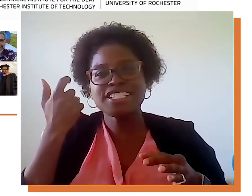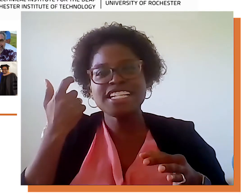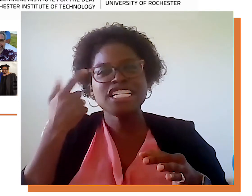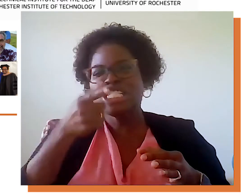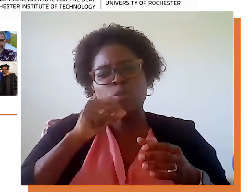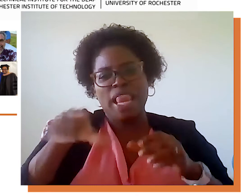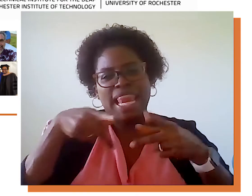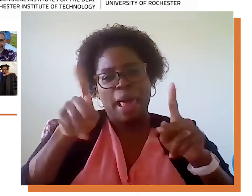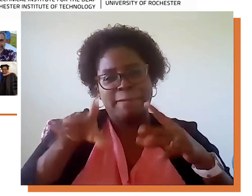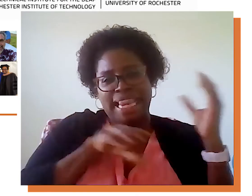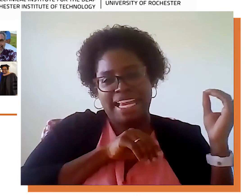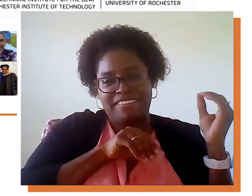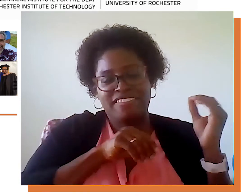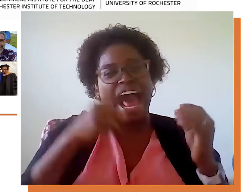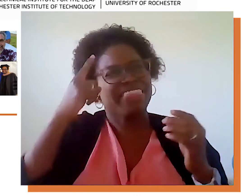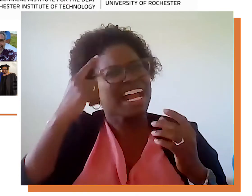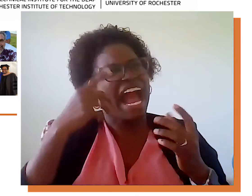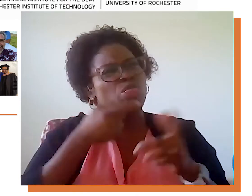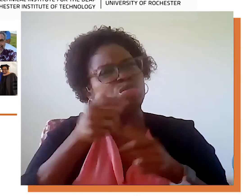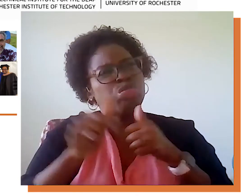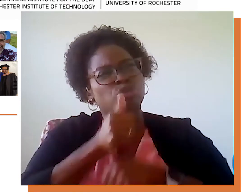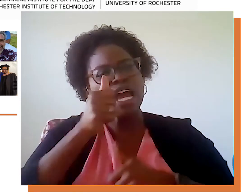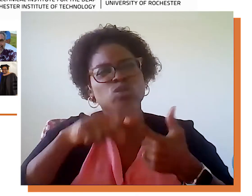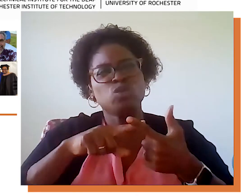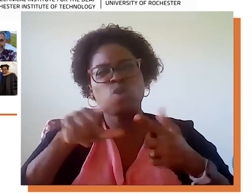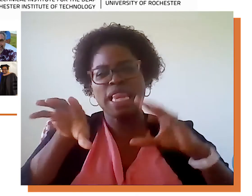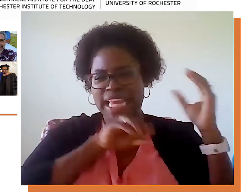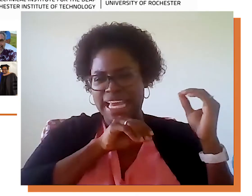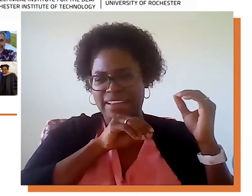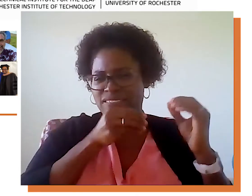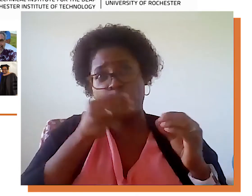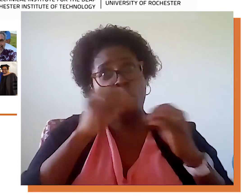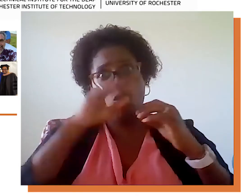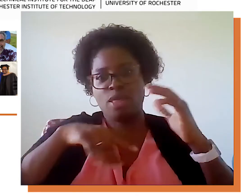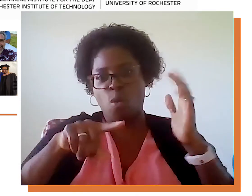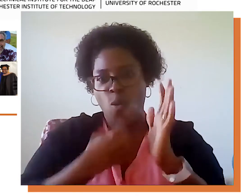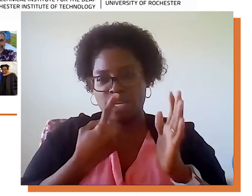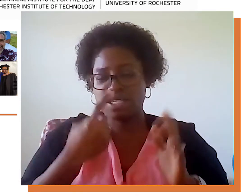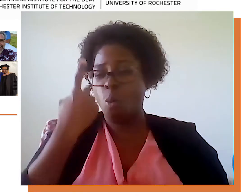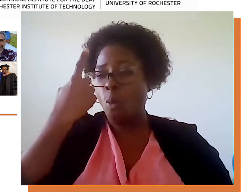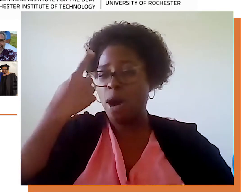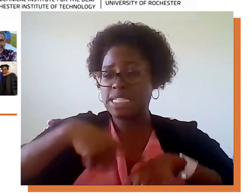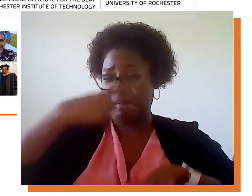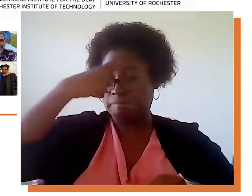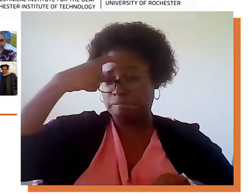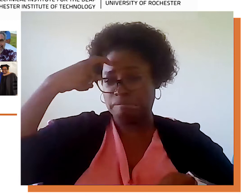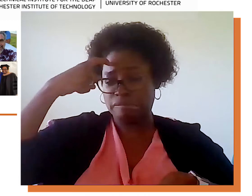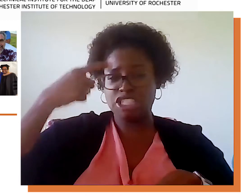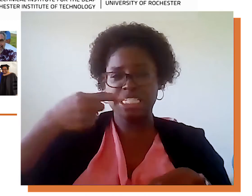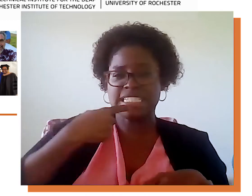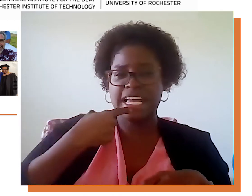There were people who just wouldn't let me leave, right? I threatened to leave more than once. One time in particular I remember,